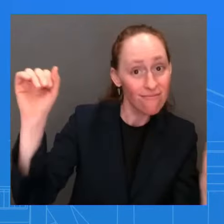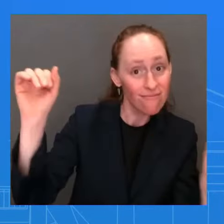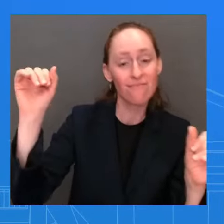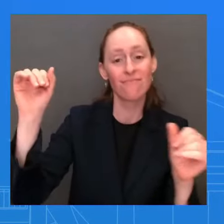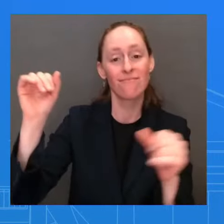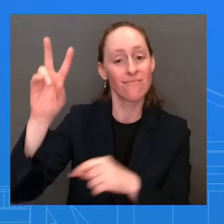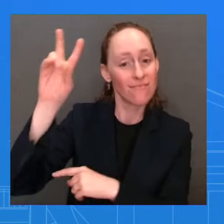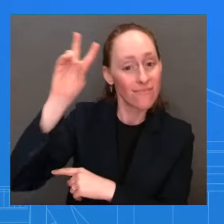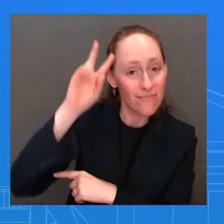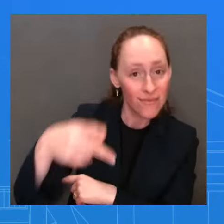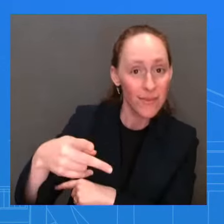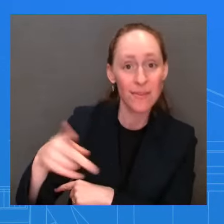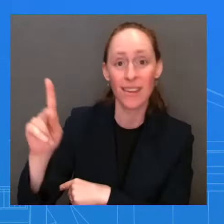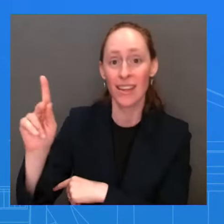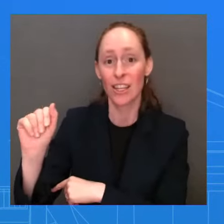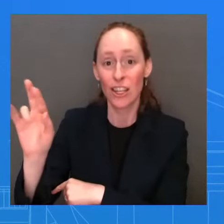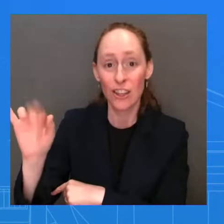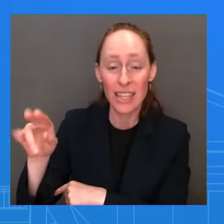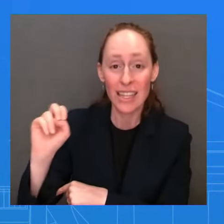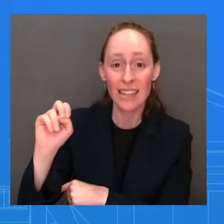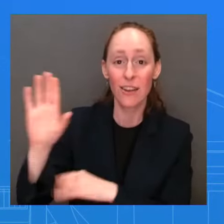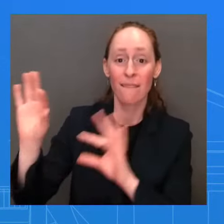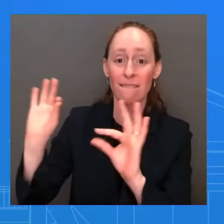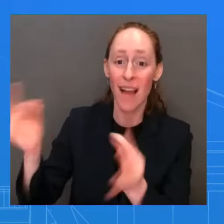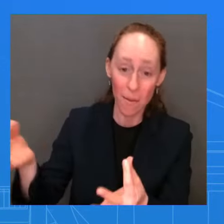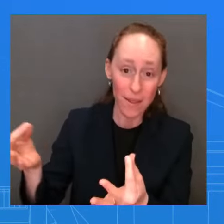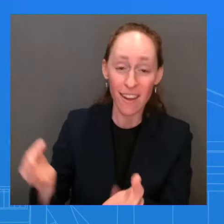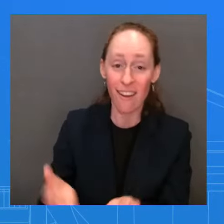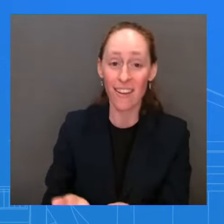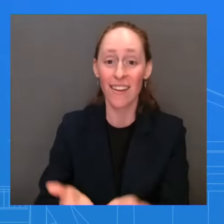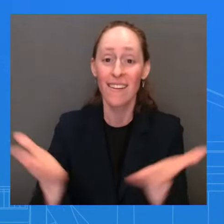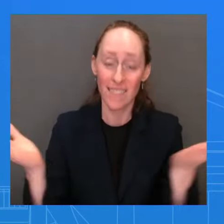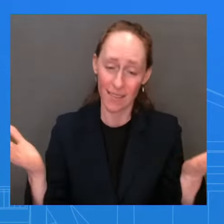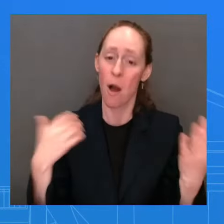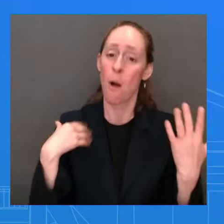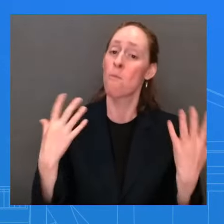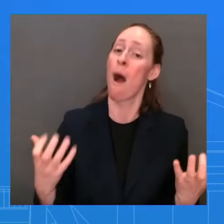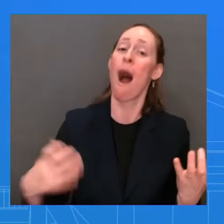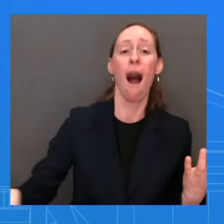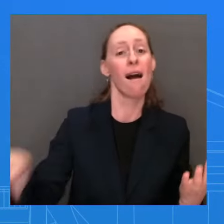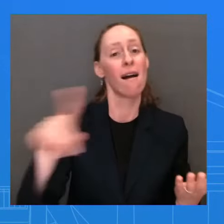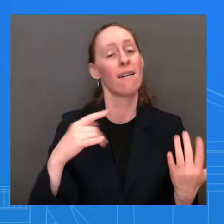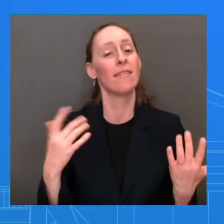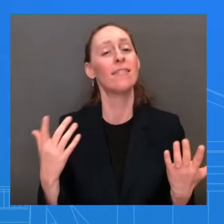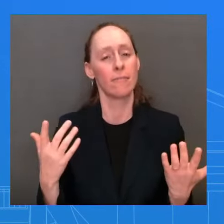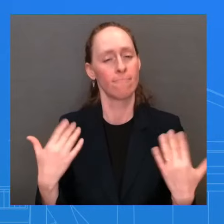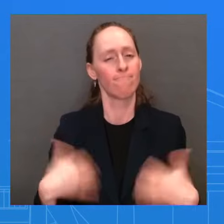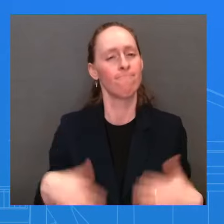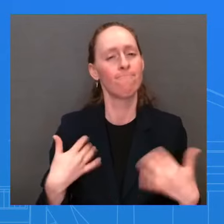month, year, decade, century, and so on, and on and on. Thank you so much.